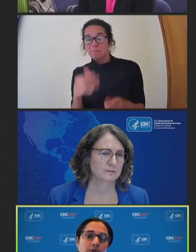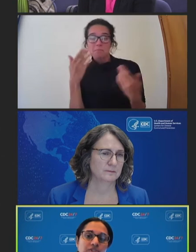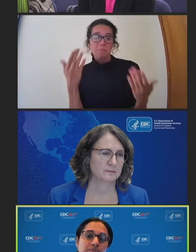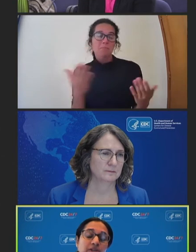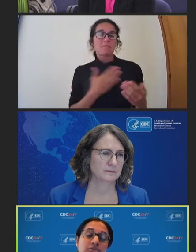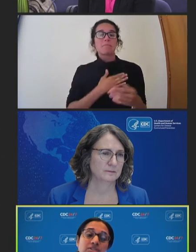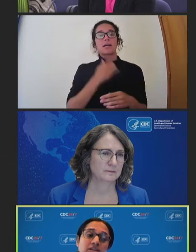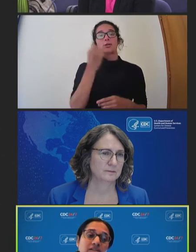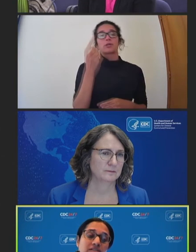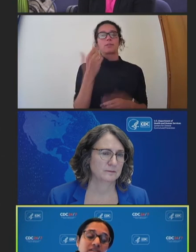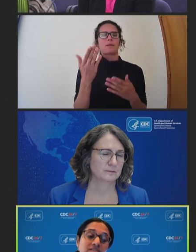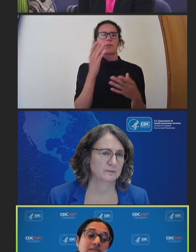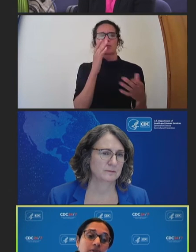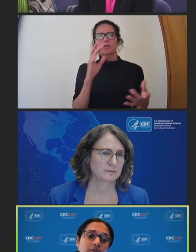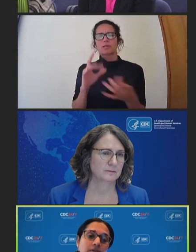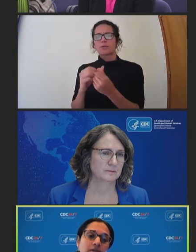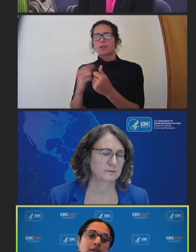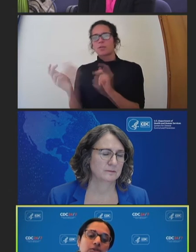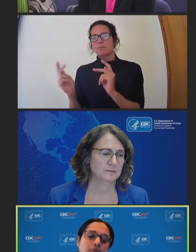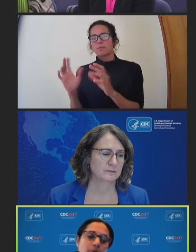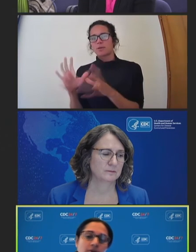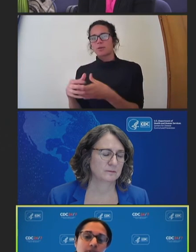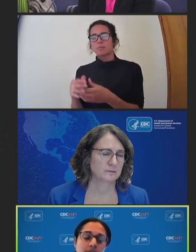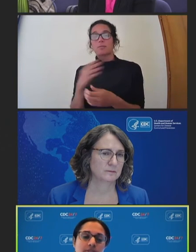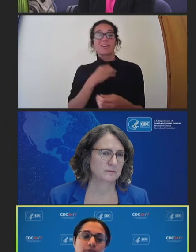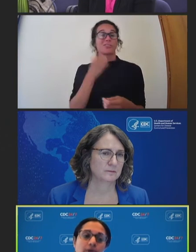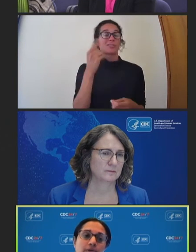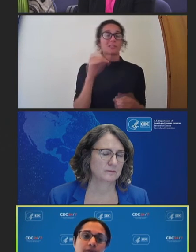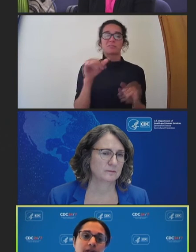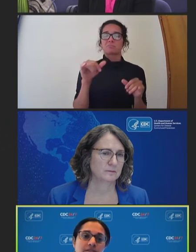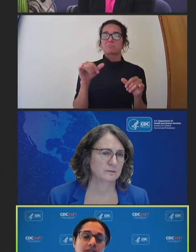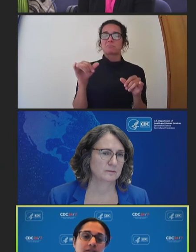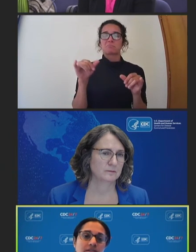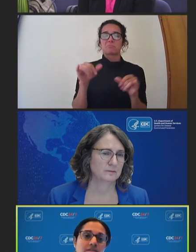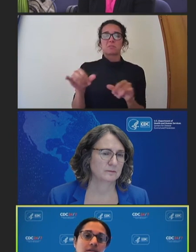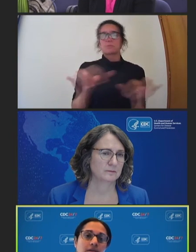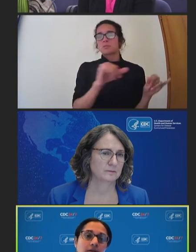more questions. My understanding is that it's similar to the processes for other vaccines.